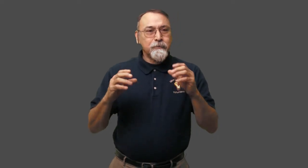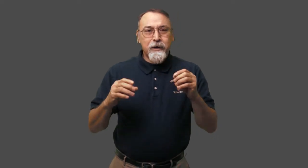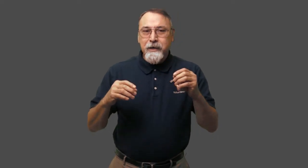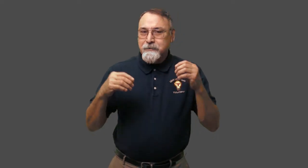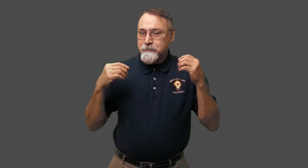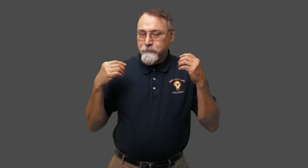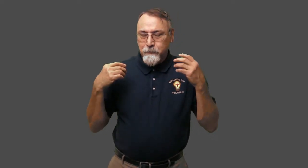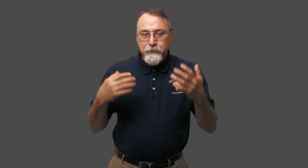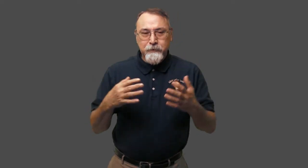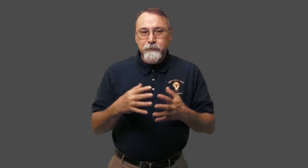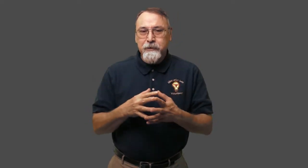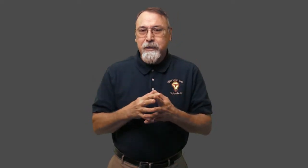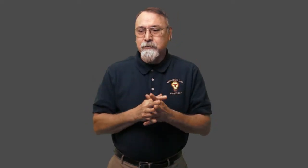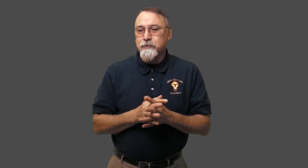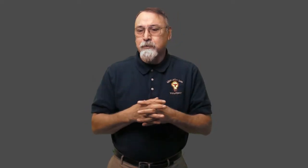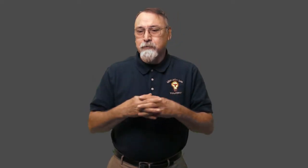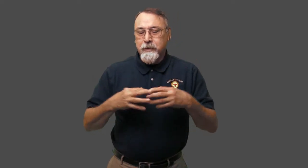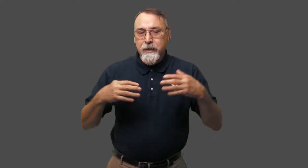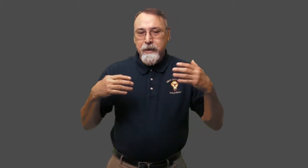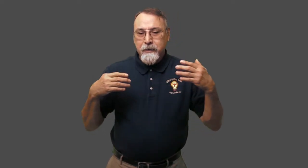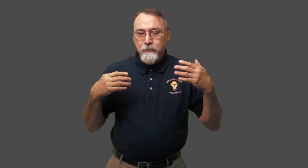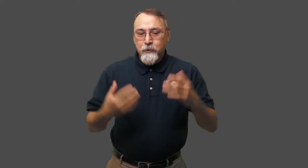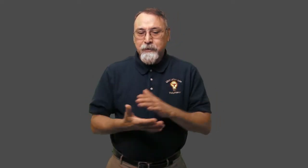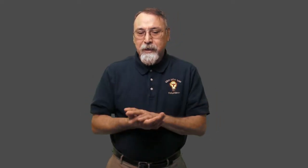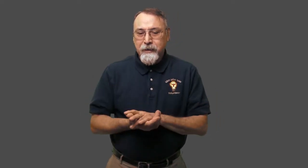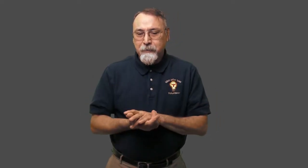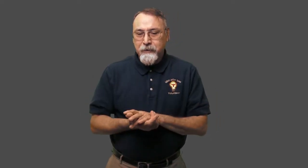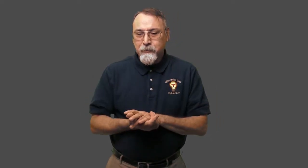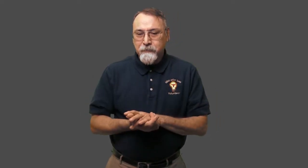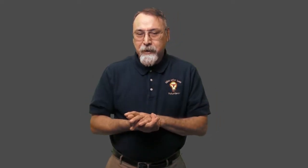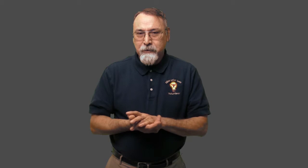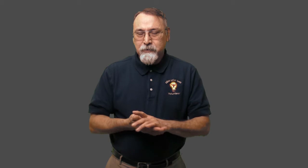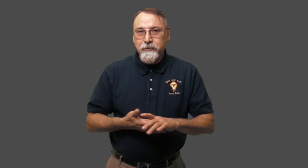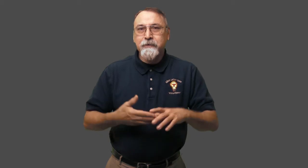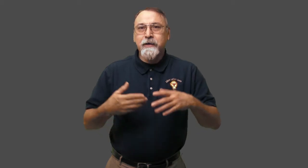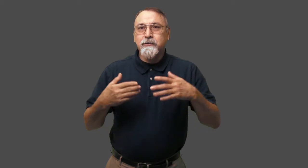provide really really nice tools. The one thing I like about Enterprise Manager is that